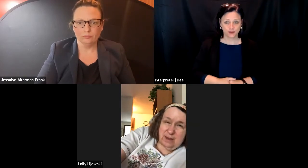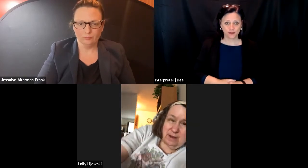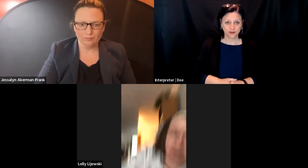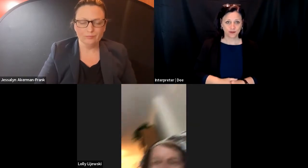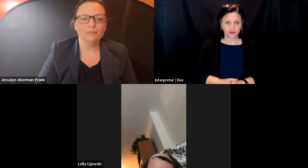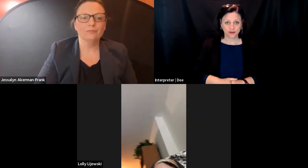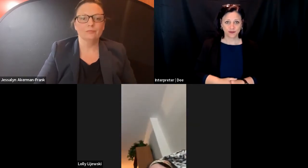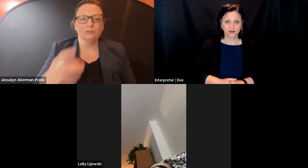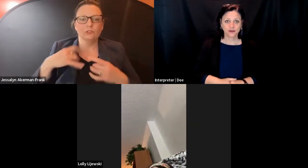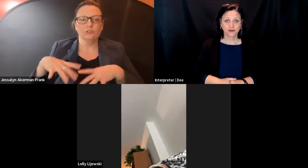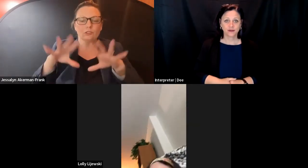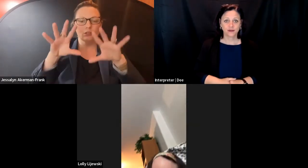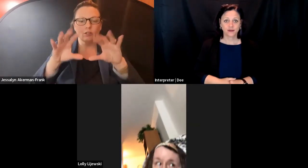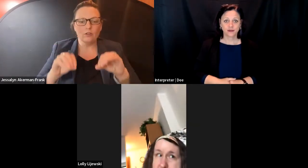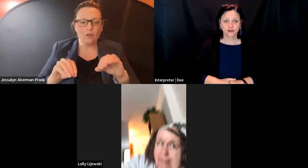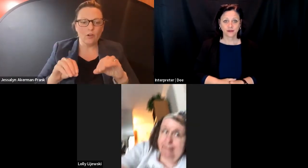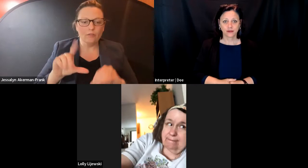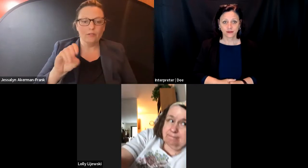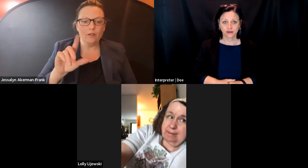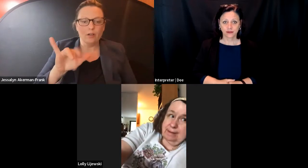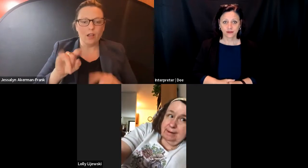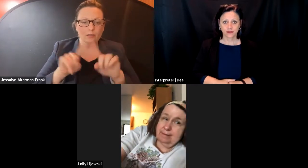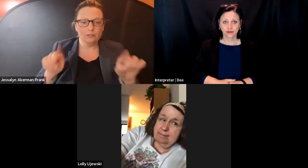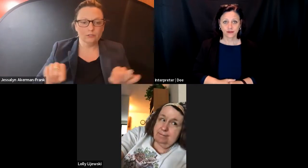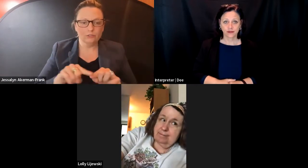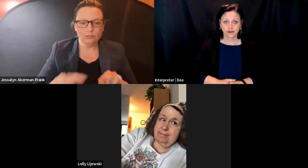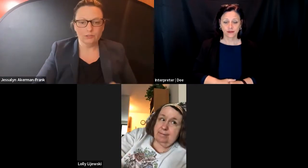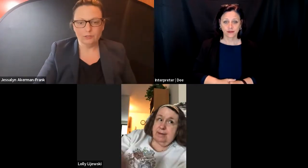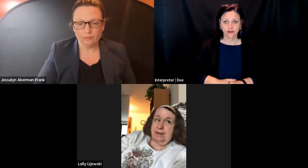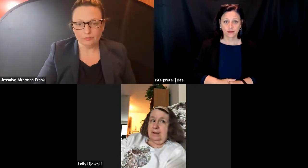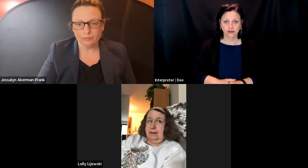helps me know what's on the screen, what's being written on the screen, and, so, that's the other way -- the other method I have to communicate. Thanks.